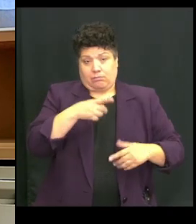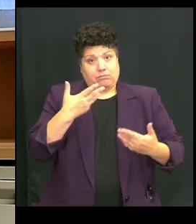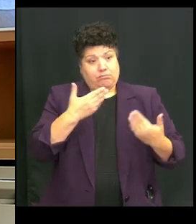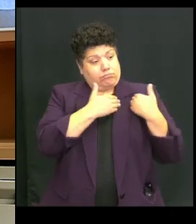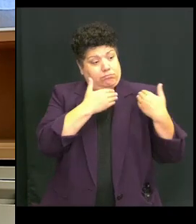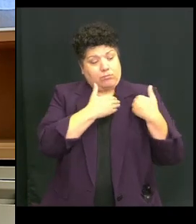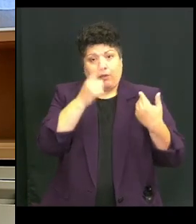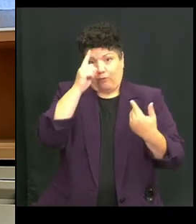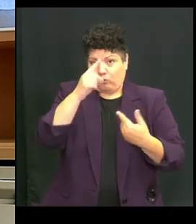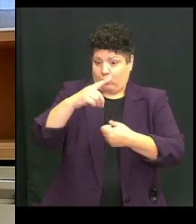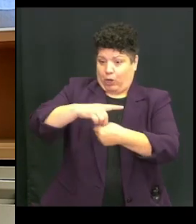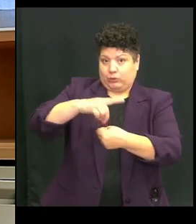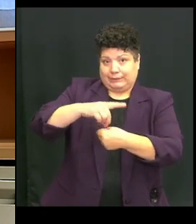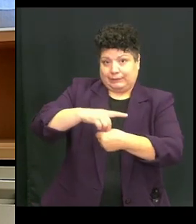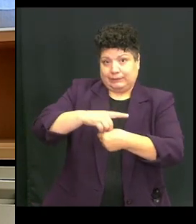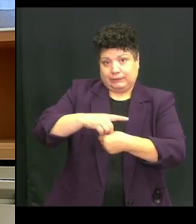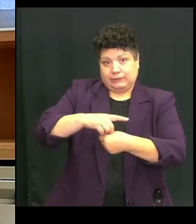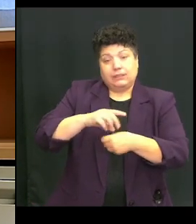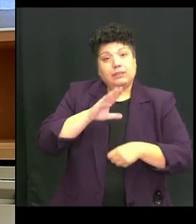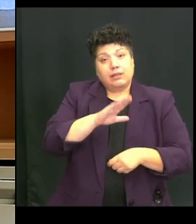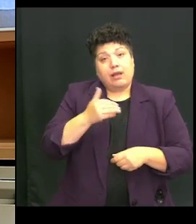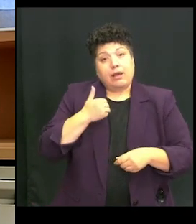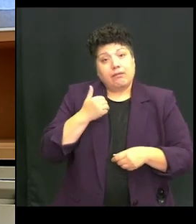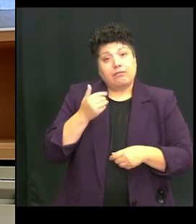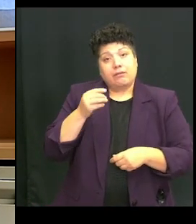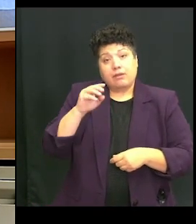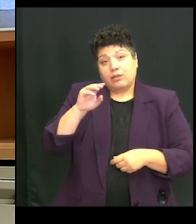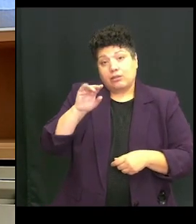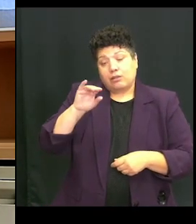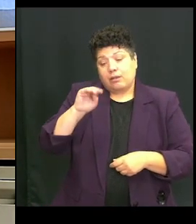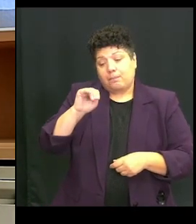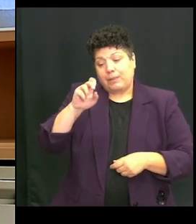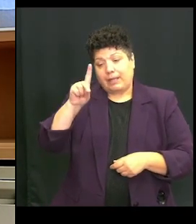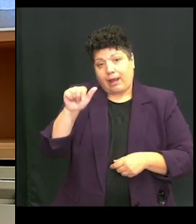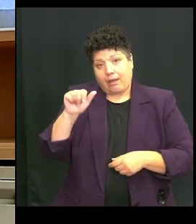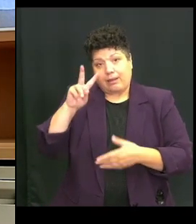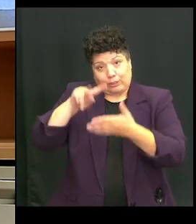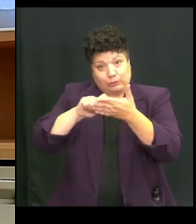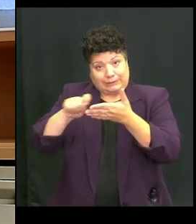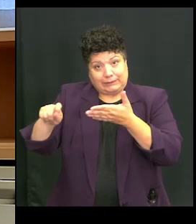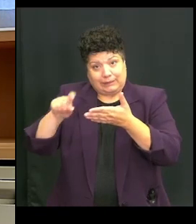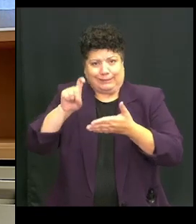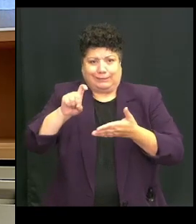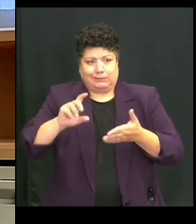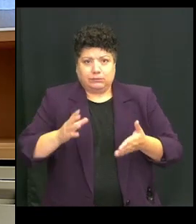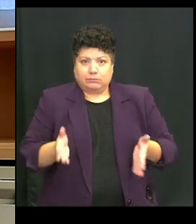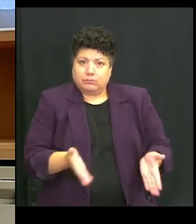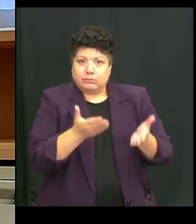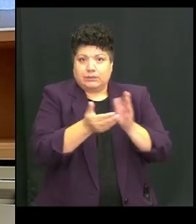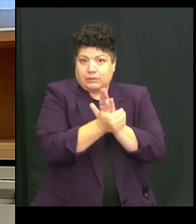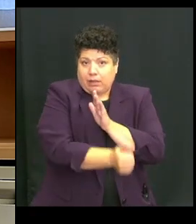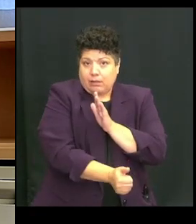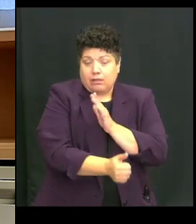This could mean building media literacy skills to build up resilience to misinformation on online spaces,